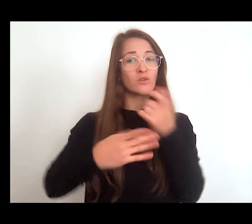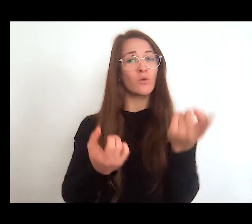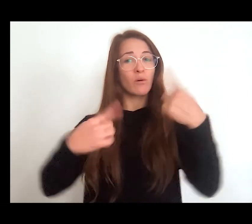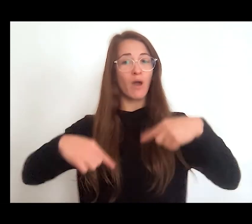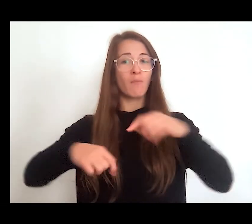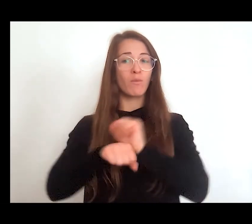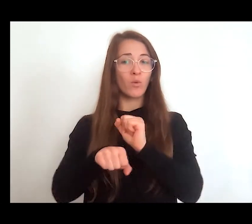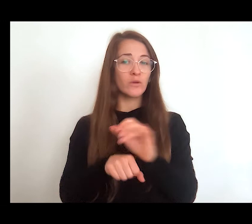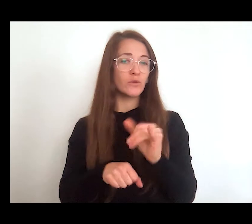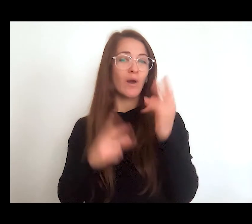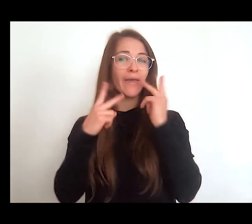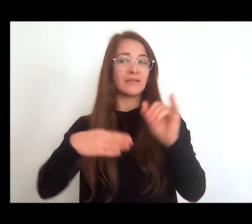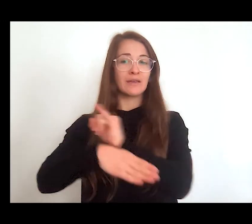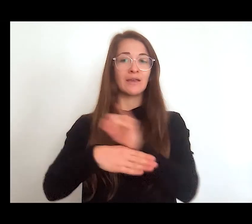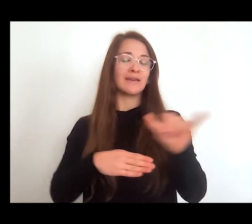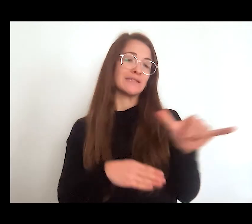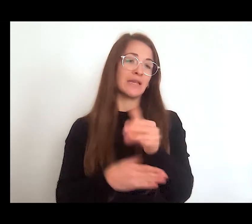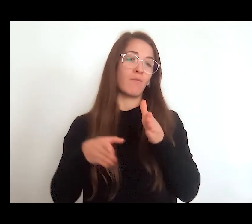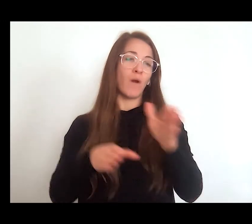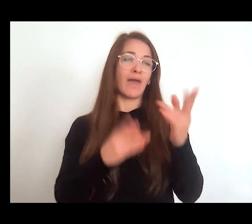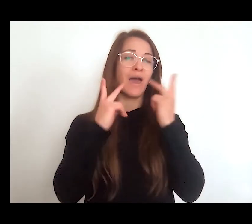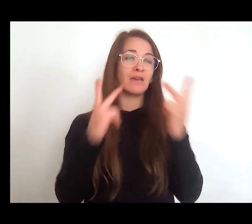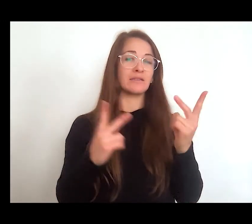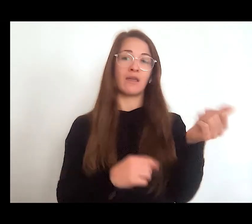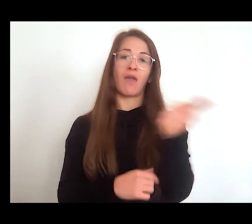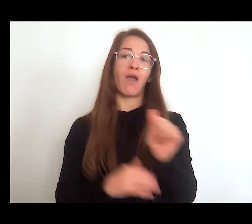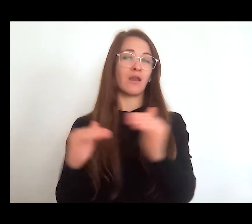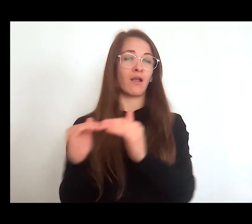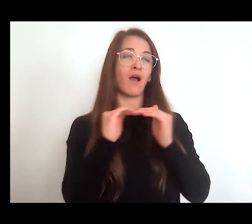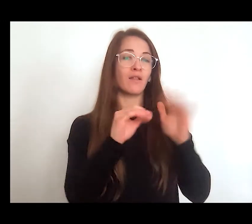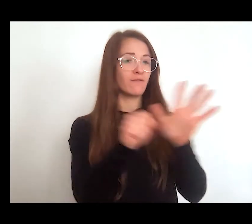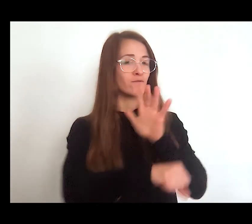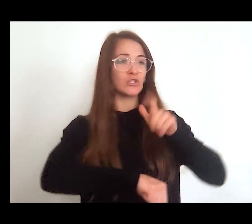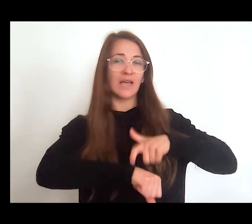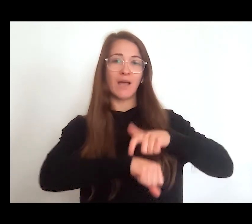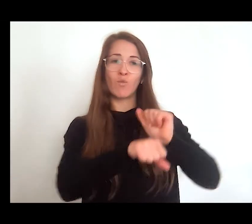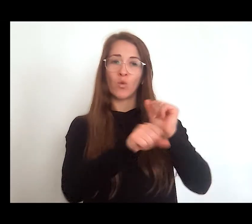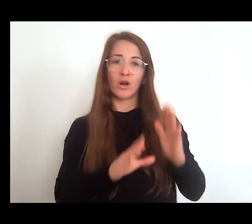AND EVEN THE INTERNS WHO COME TO US, I SEE THE INTERNS THE SAME